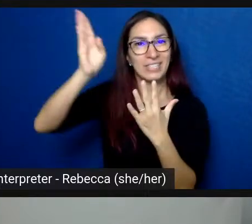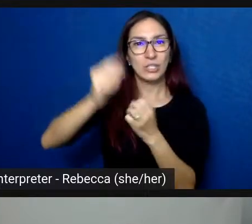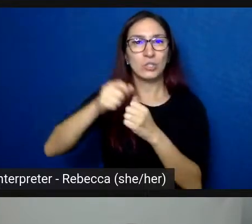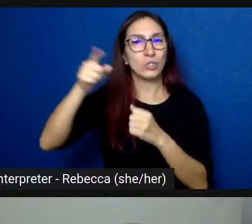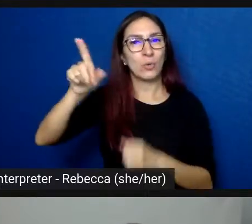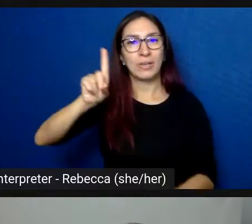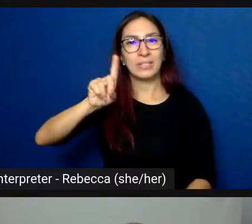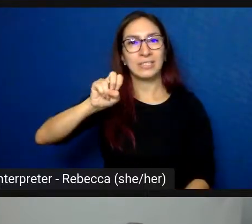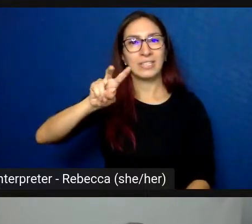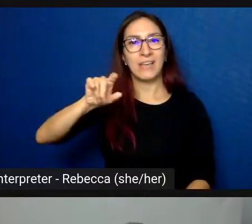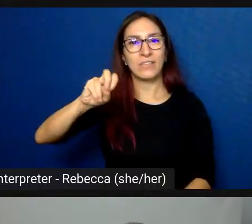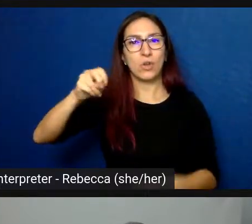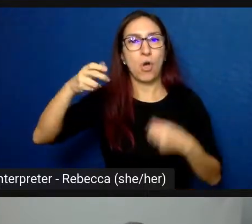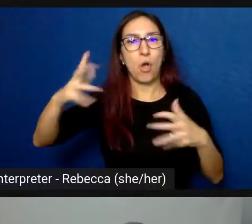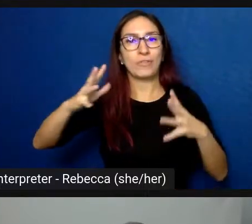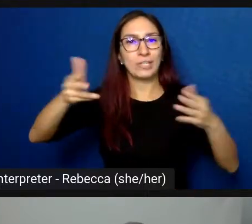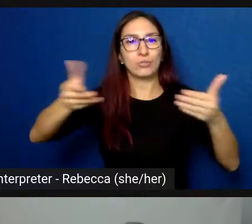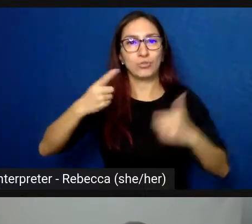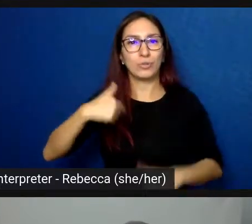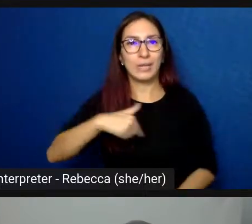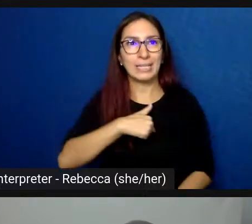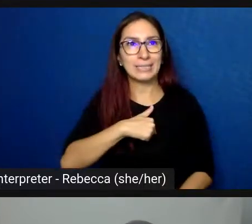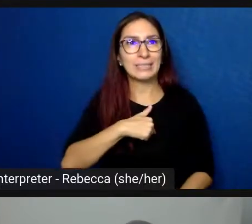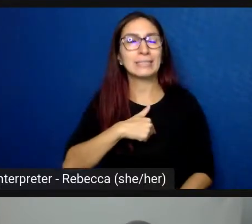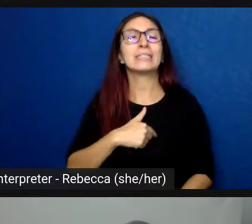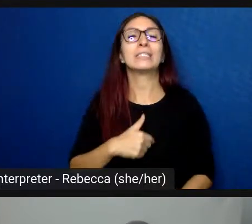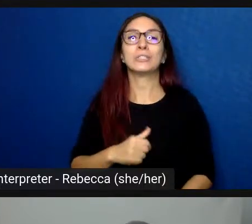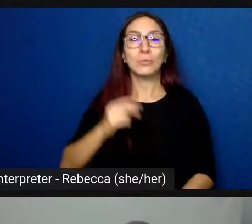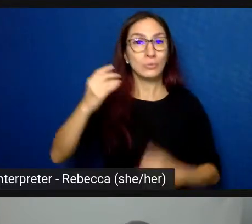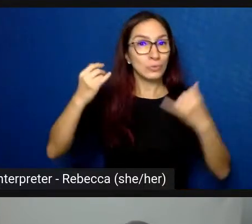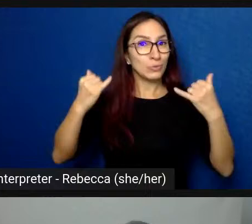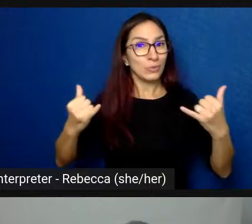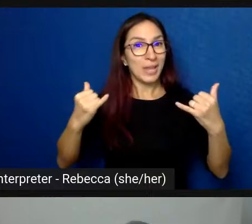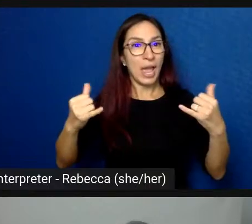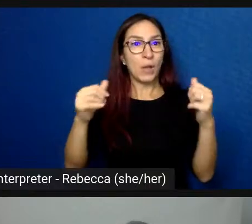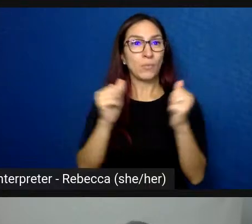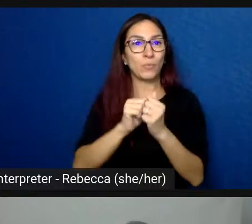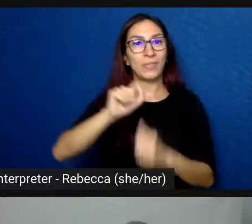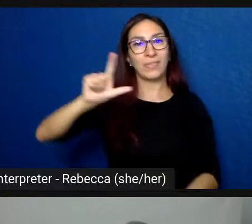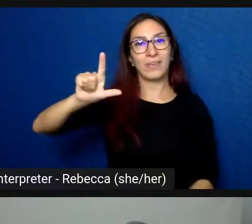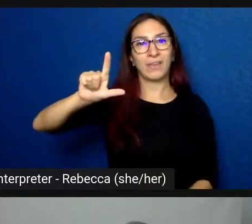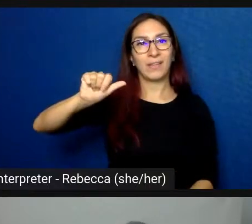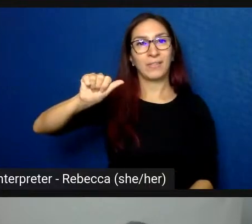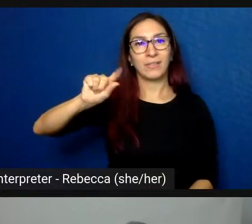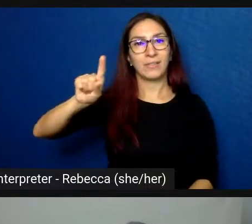People can ask questions at the end of the session. So Devon introduced us.